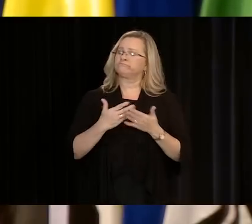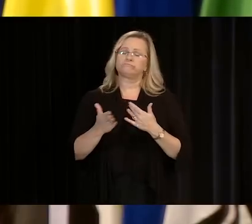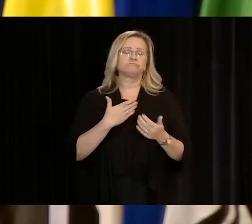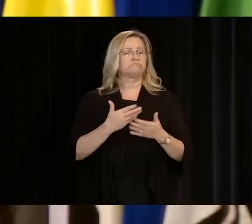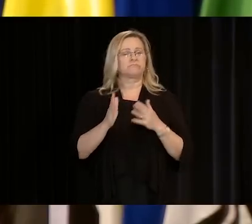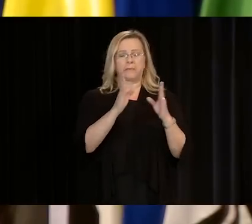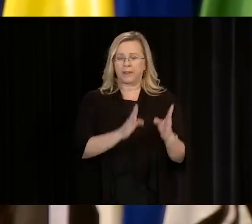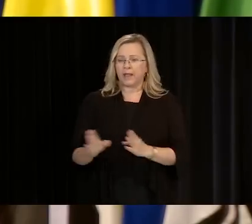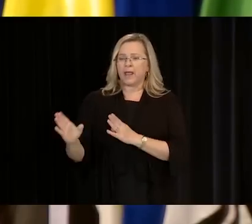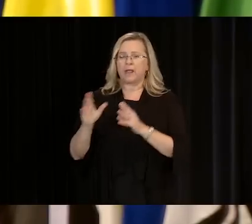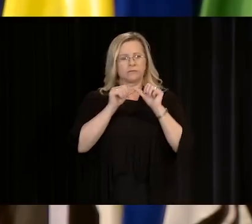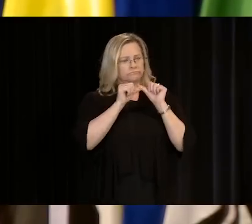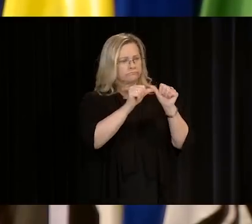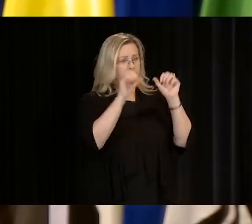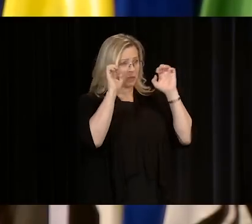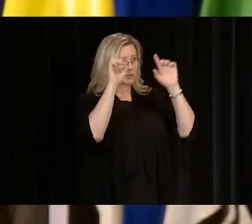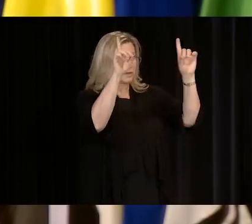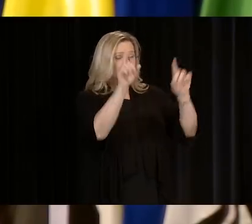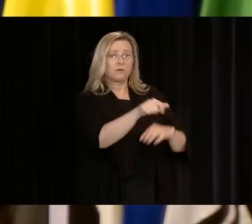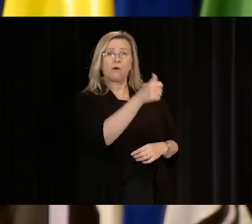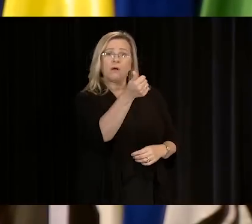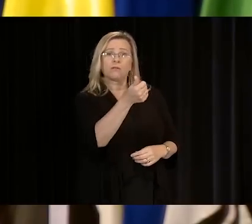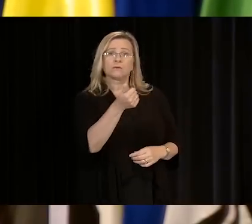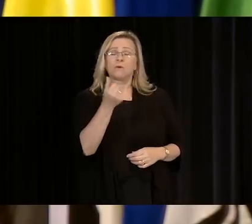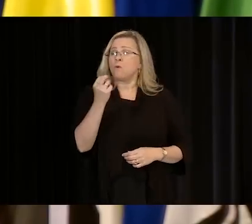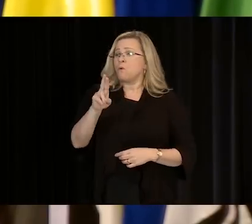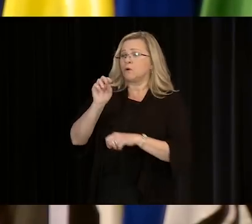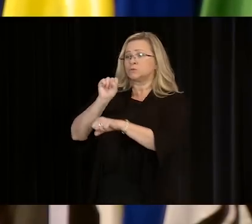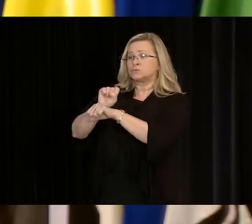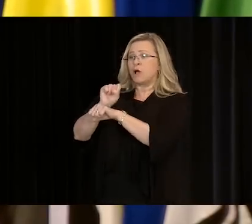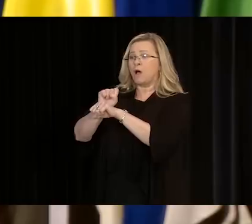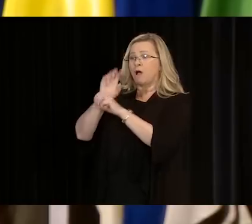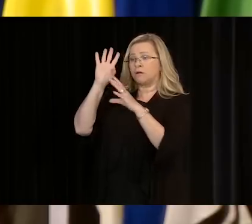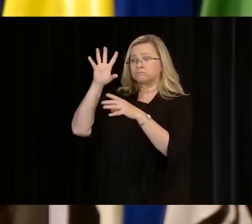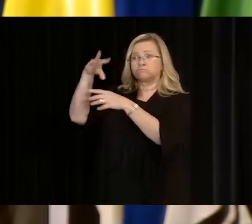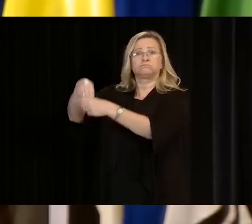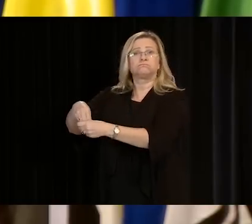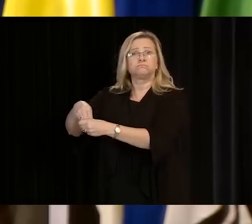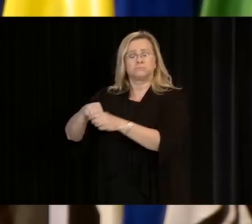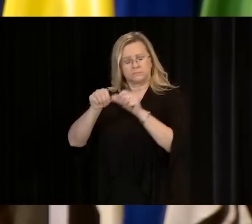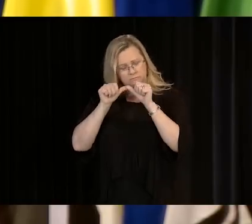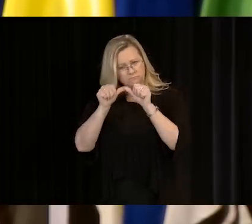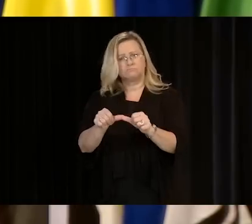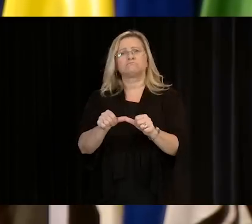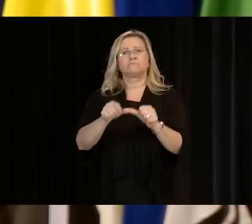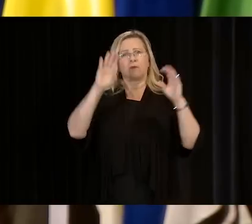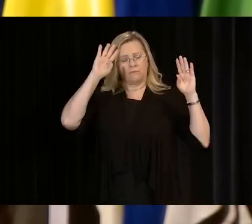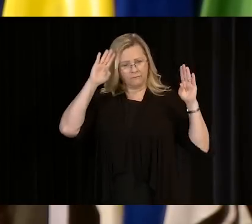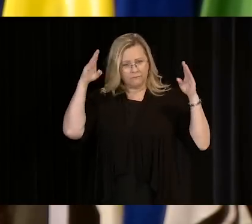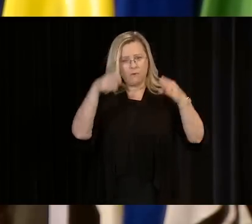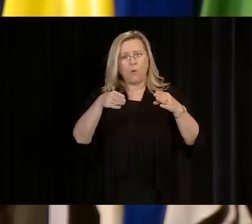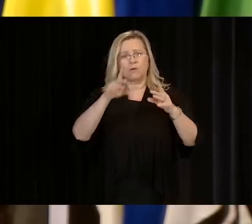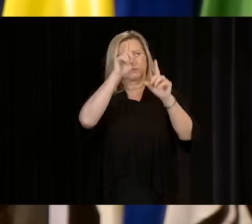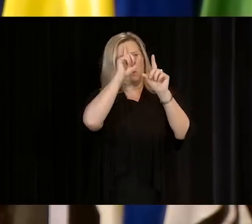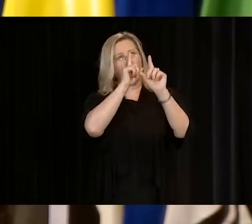OR JOIN THE WORKFORCE, STAY FOCUSED ON YOUR GOALS. HOLD ON TO THE PERSEVERANCE AND PASSION